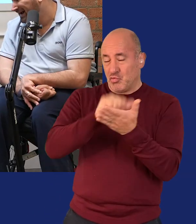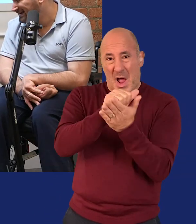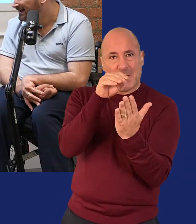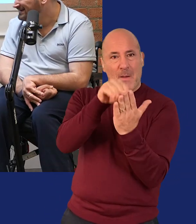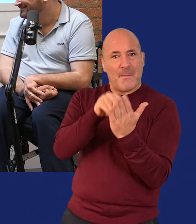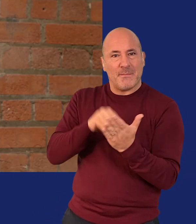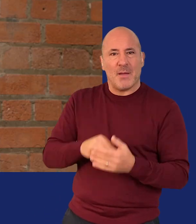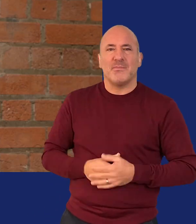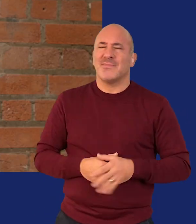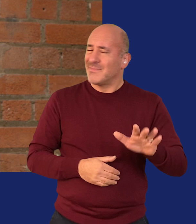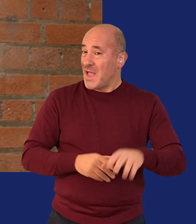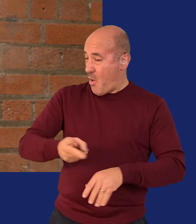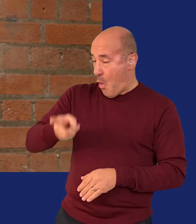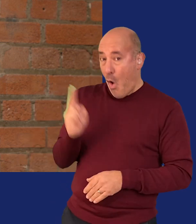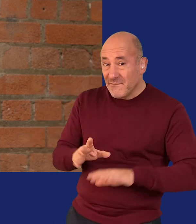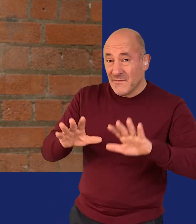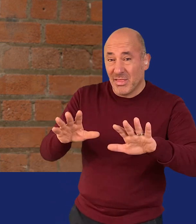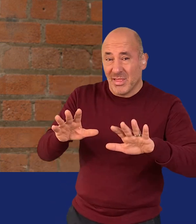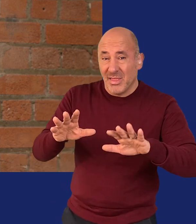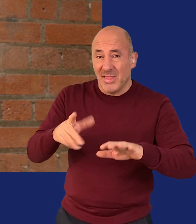It's often because we've always done it that way.